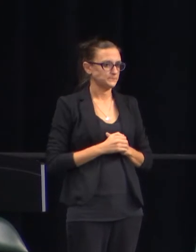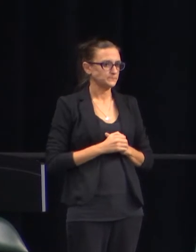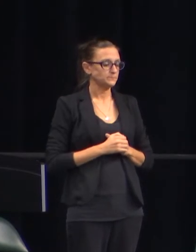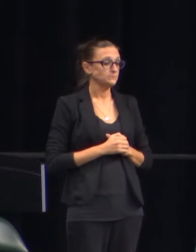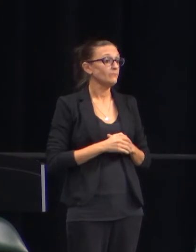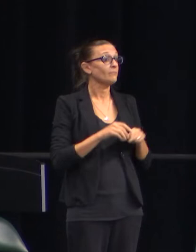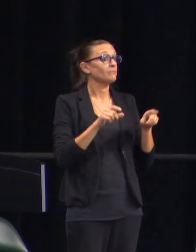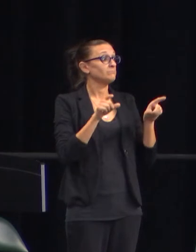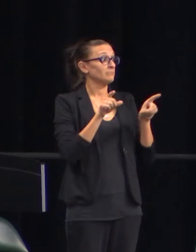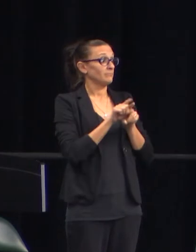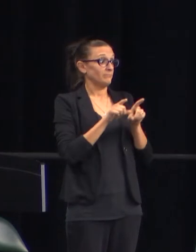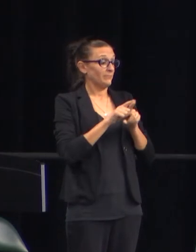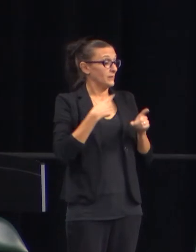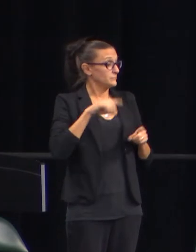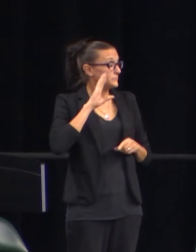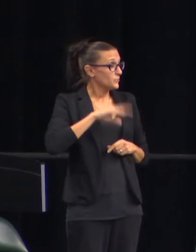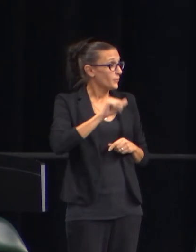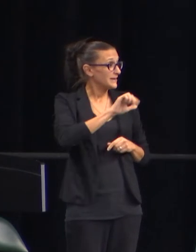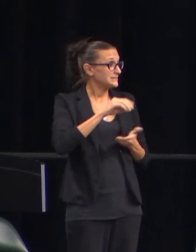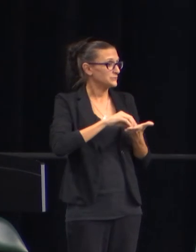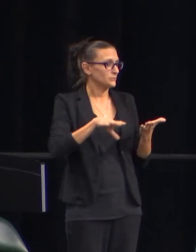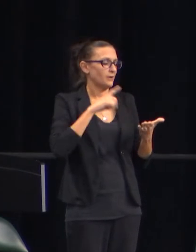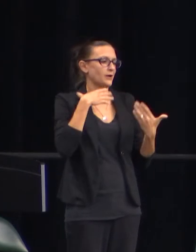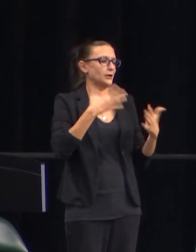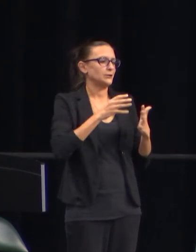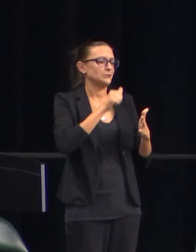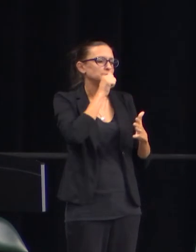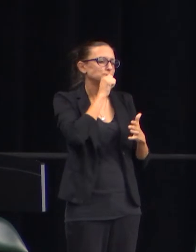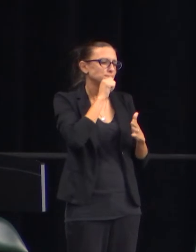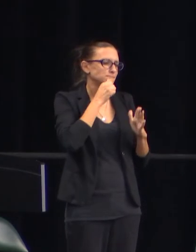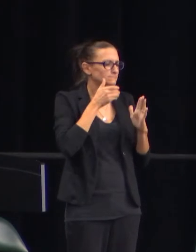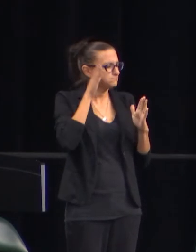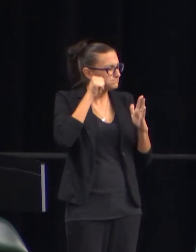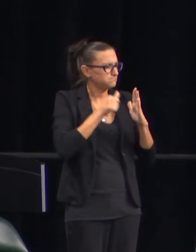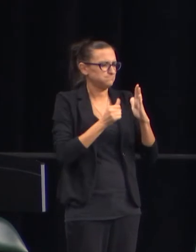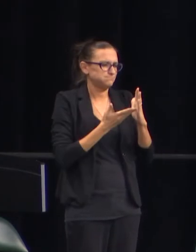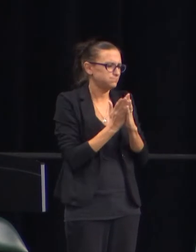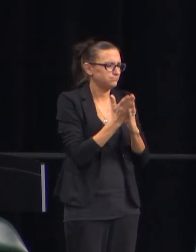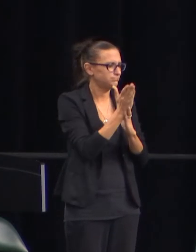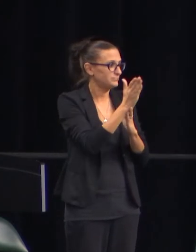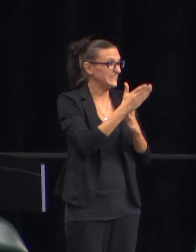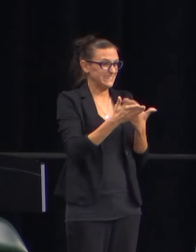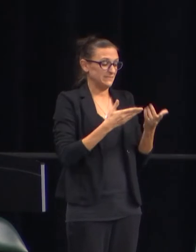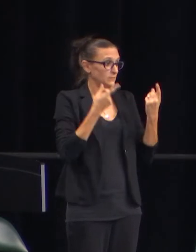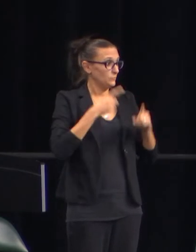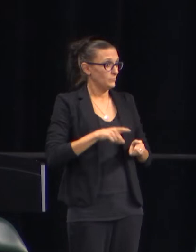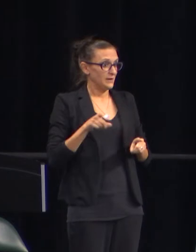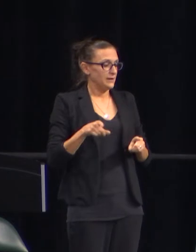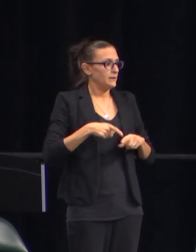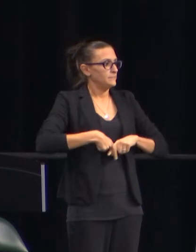As we know, ACC students are resilient and persistent. Even when Yessica paused her enrollment